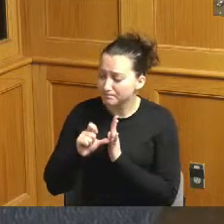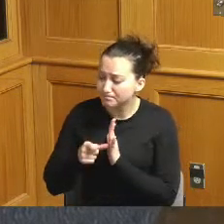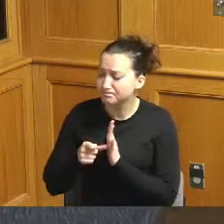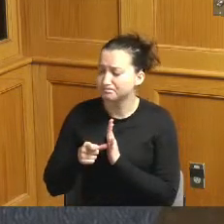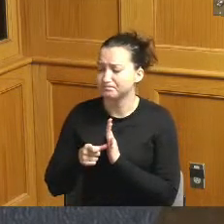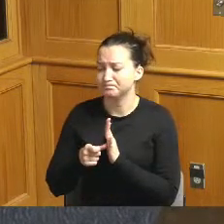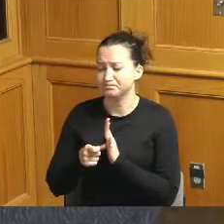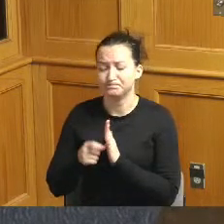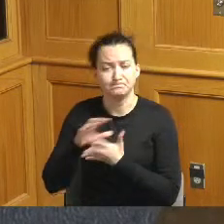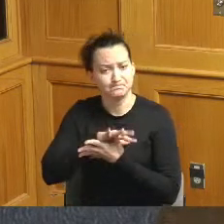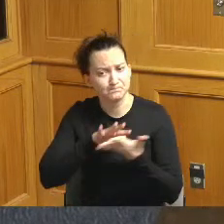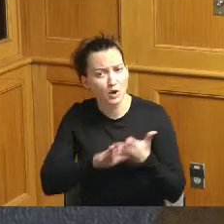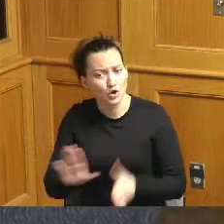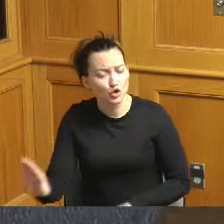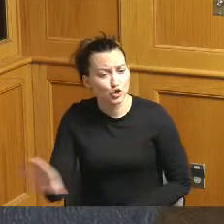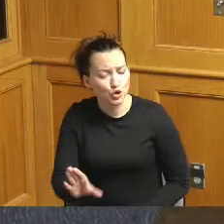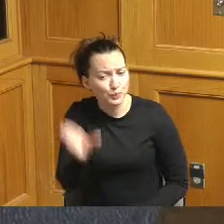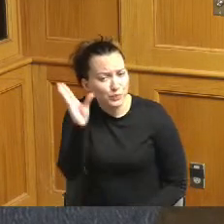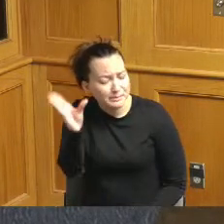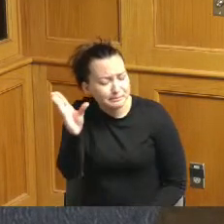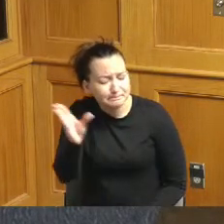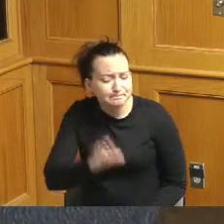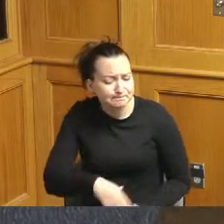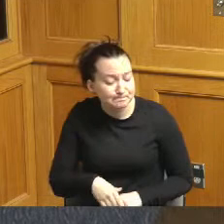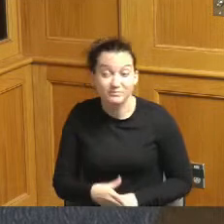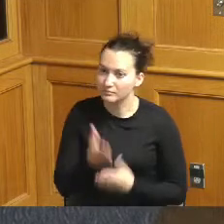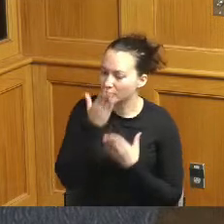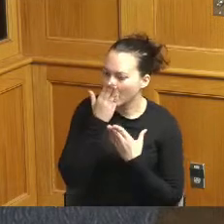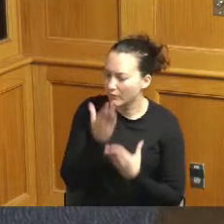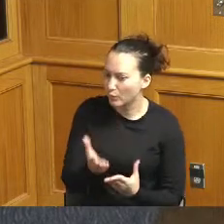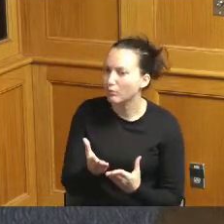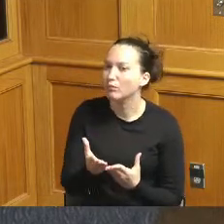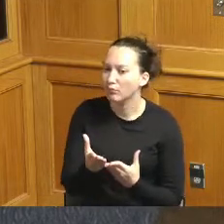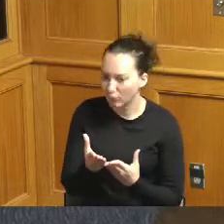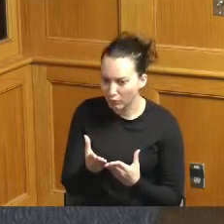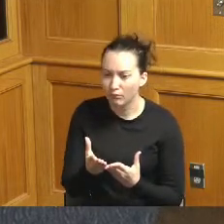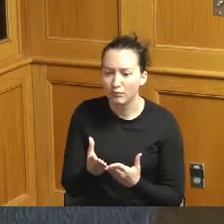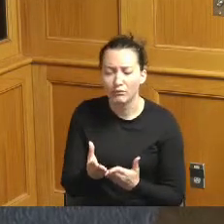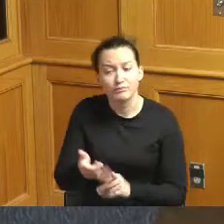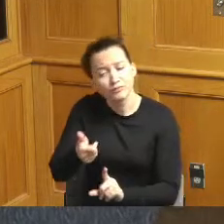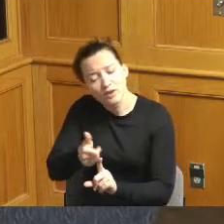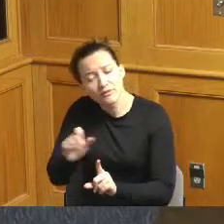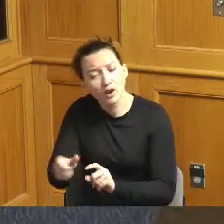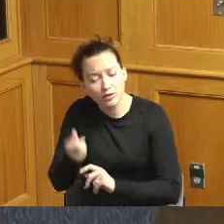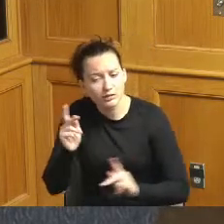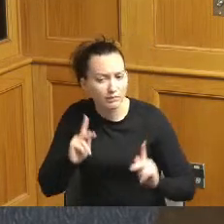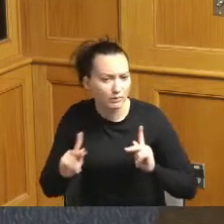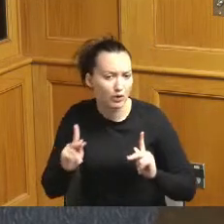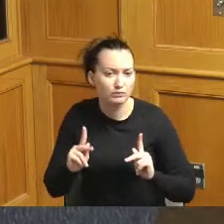things that are in your presentation and thank you for yourself and others that preceded you